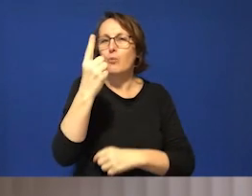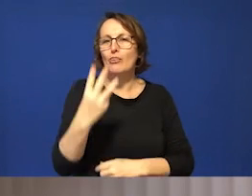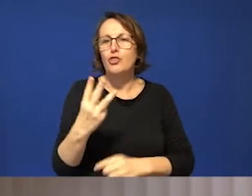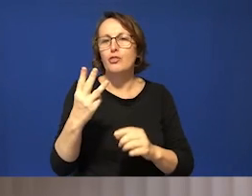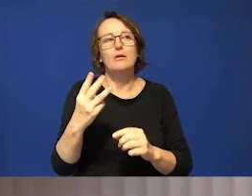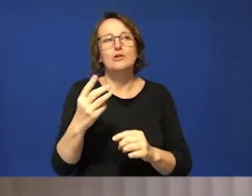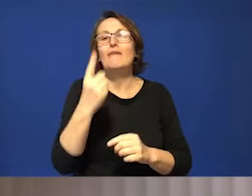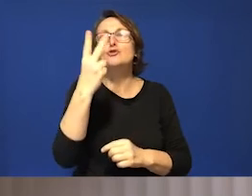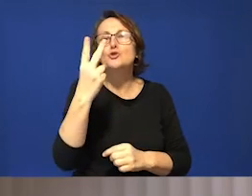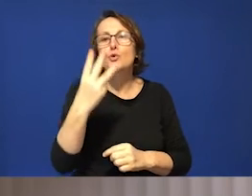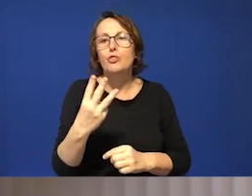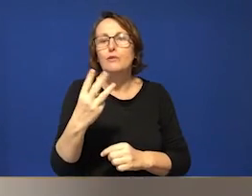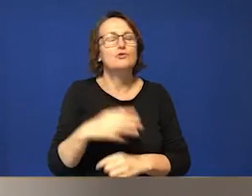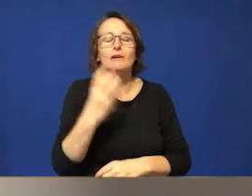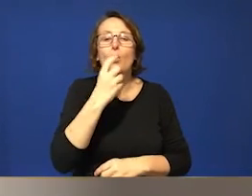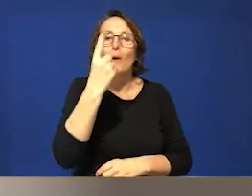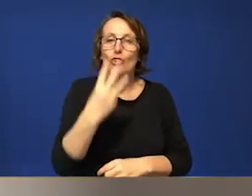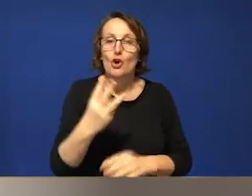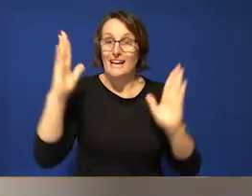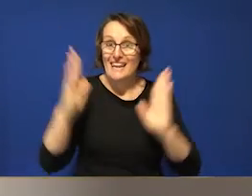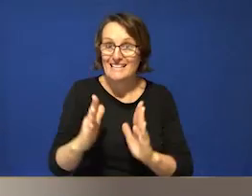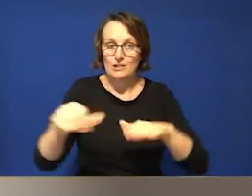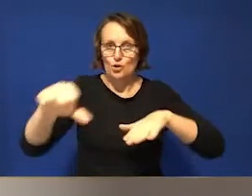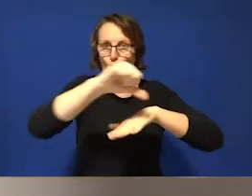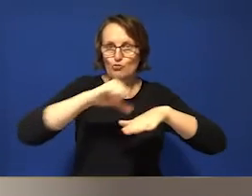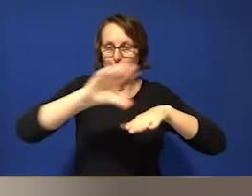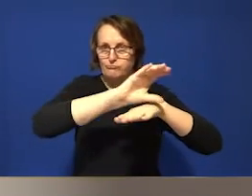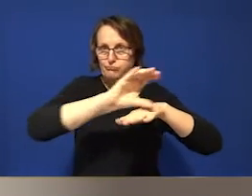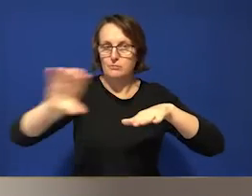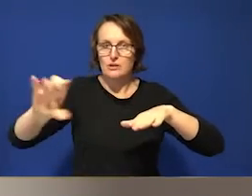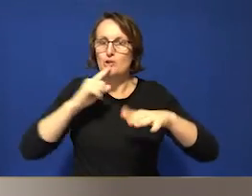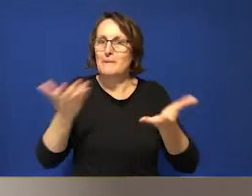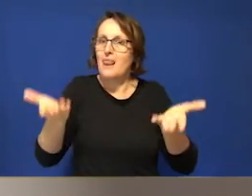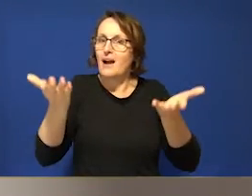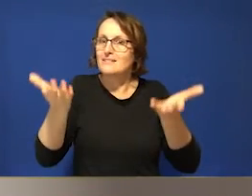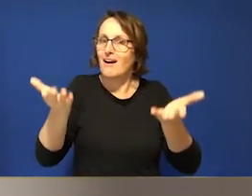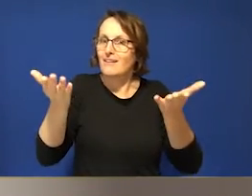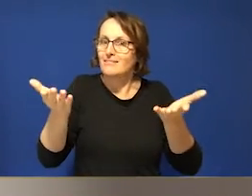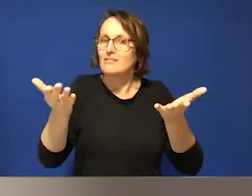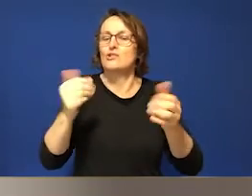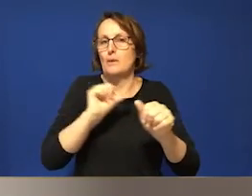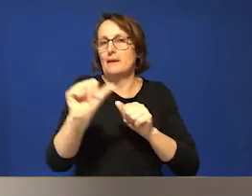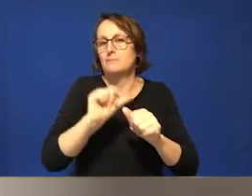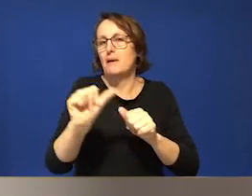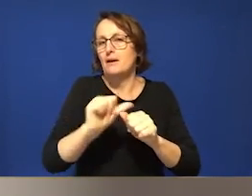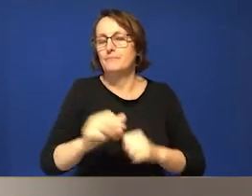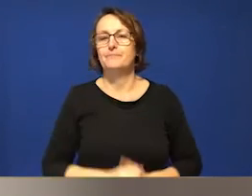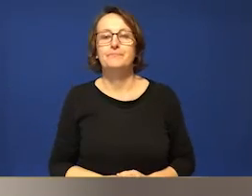it's a very clever system and was perfect for this job. So what we've done is, and then there's a liquid mode